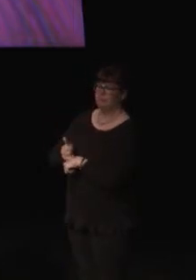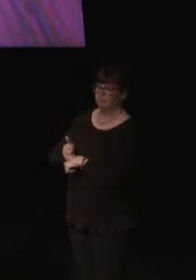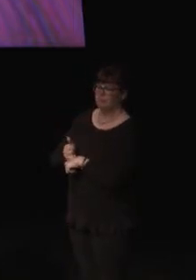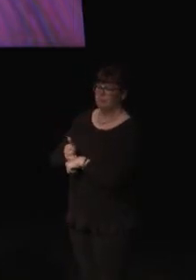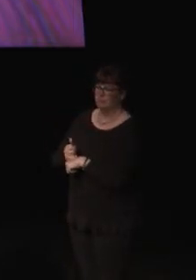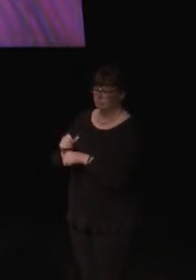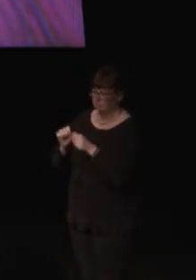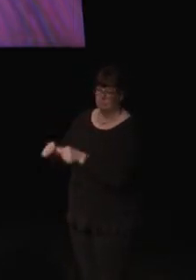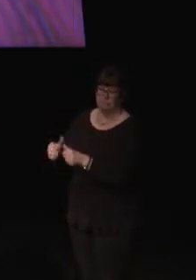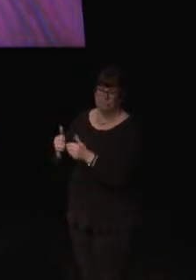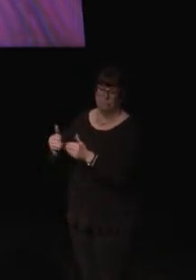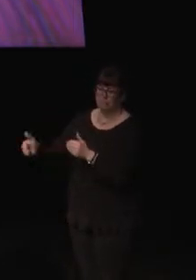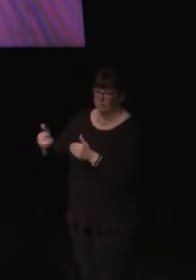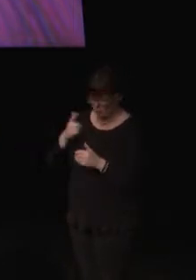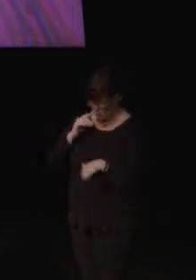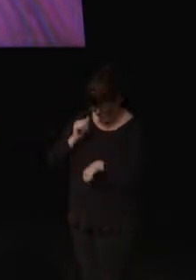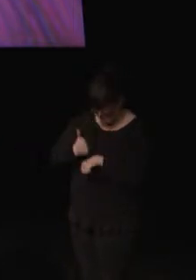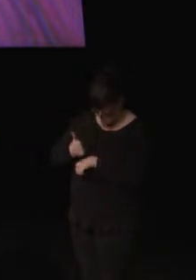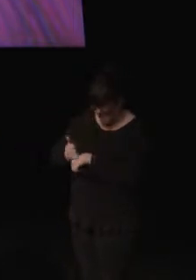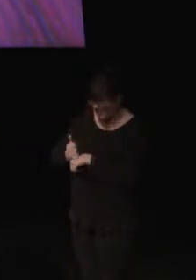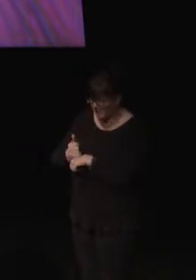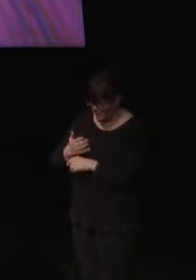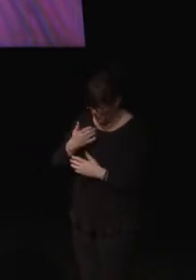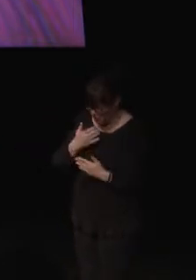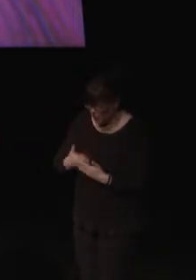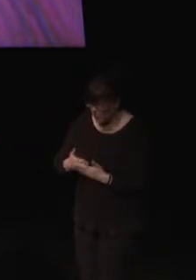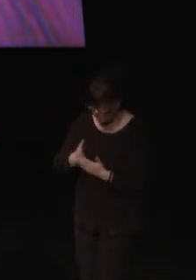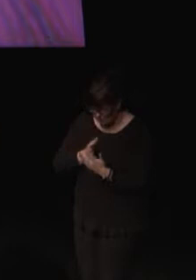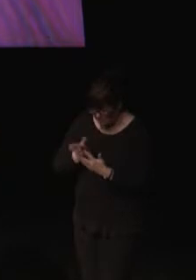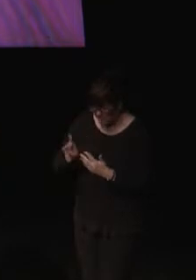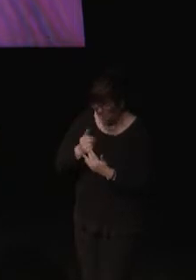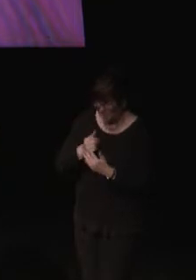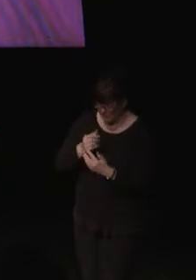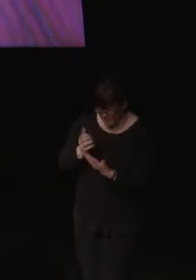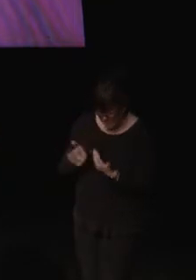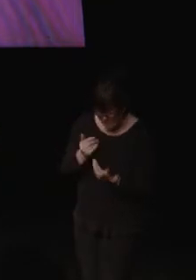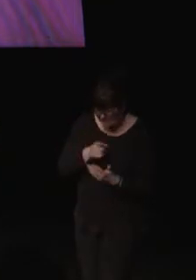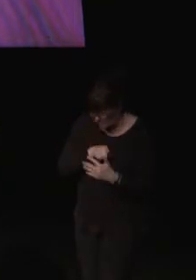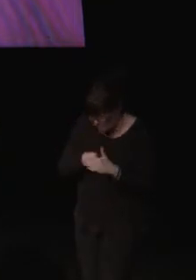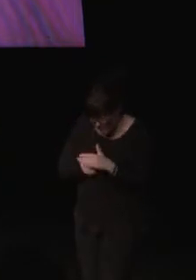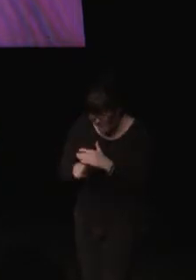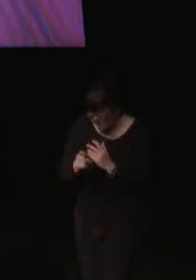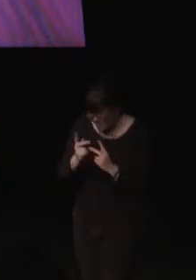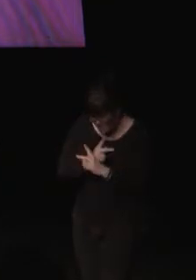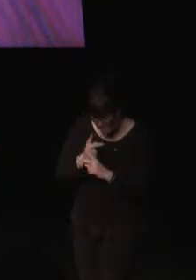and so, having good settings that are persistent, easy to navigate, and having a good relationship